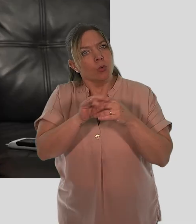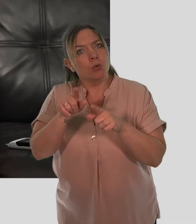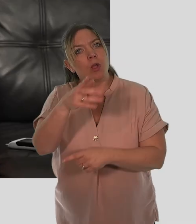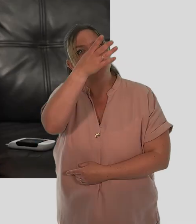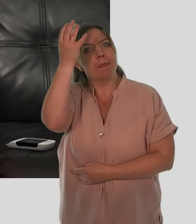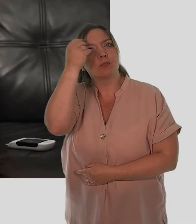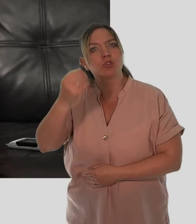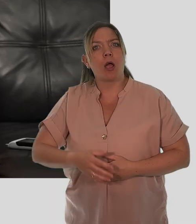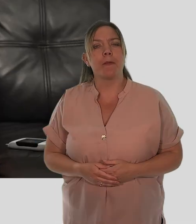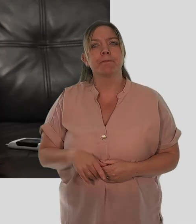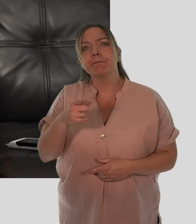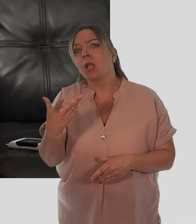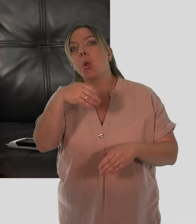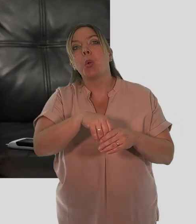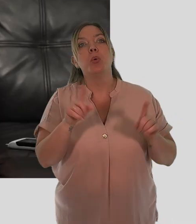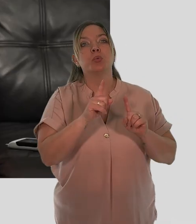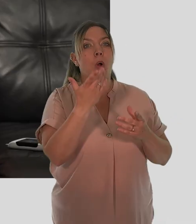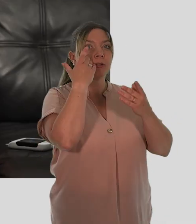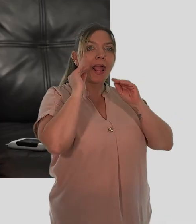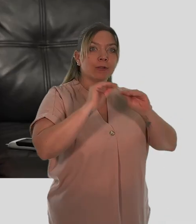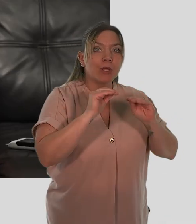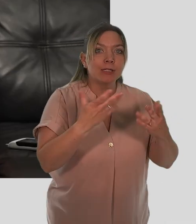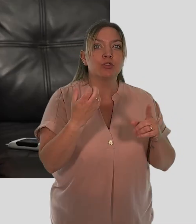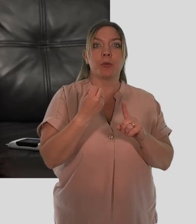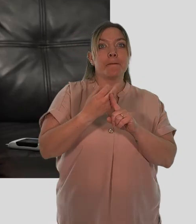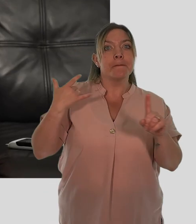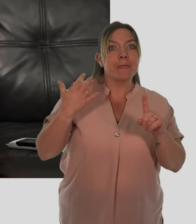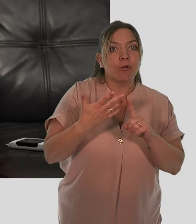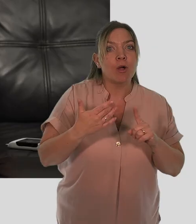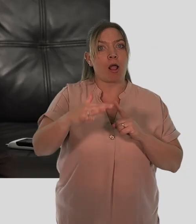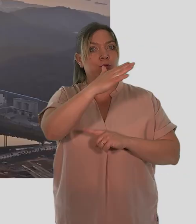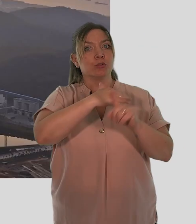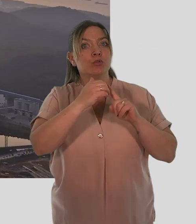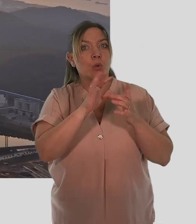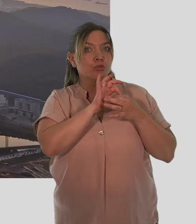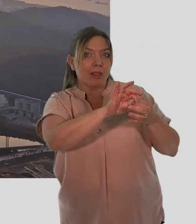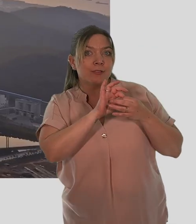We need to improve the rates of activity and reduce alcohol excess,